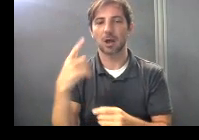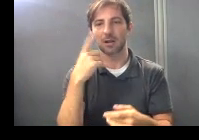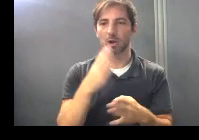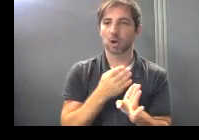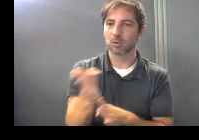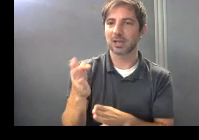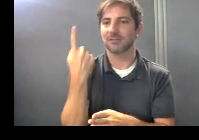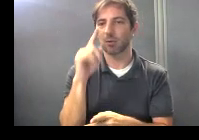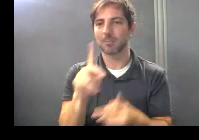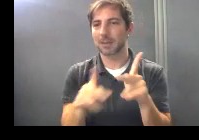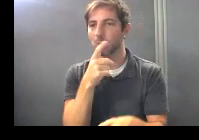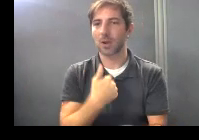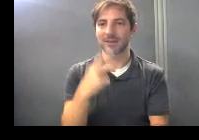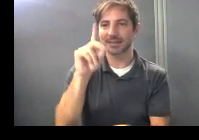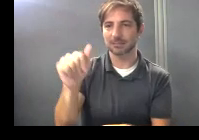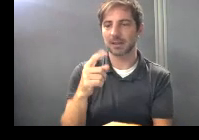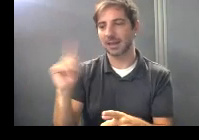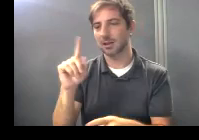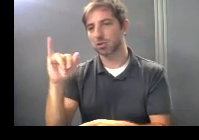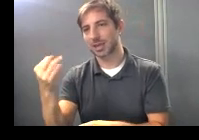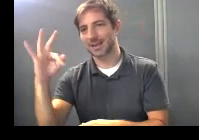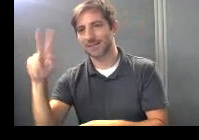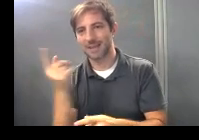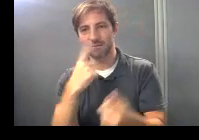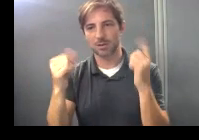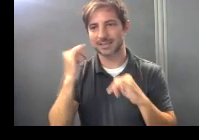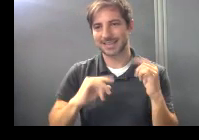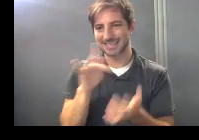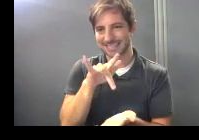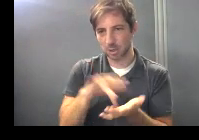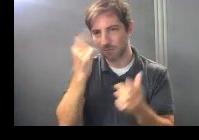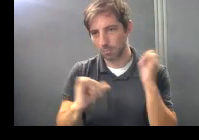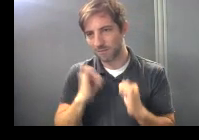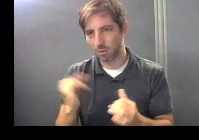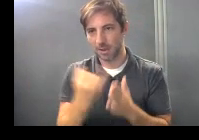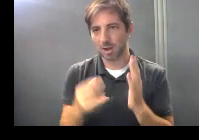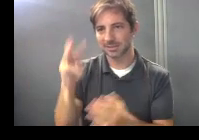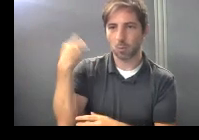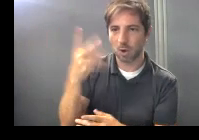JOHN F. KENNEDY CENTER IN WASHINGTON D.C. PARTICIPATION BY INVITATION ONLY.